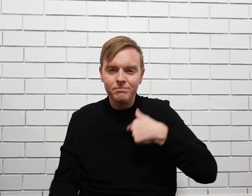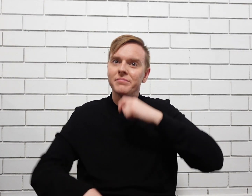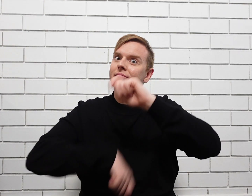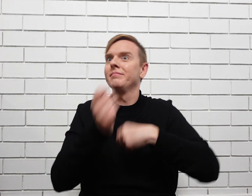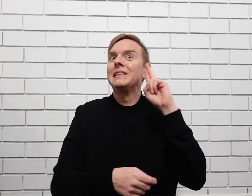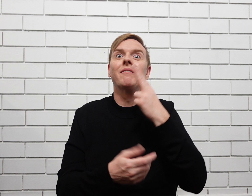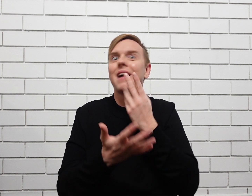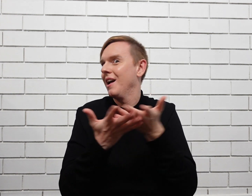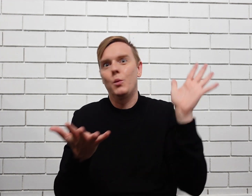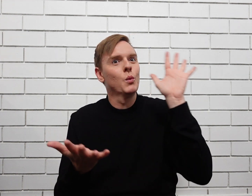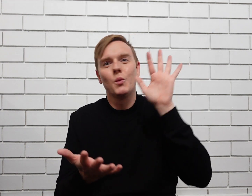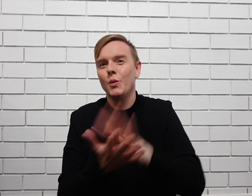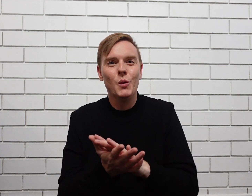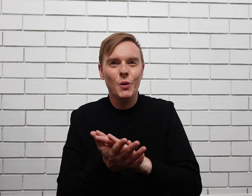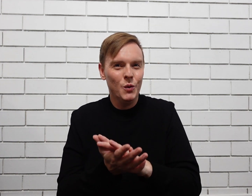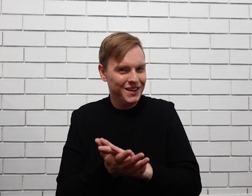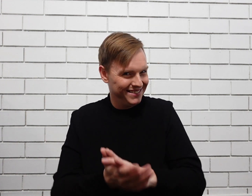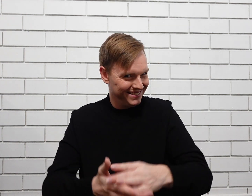And find out how I became Deaf.